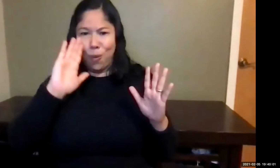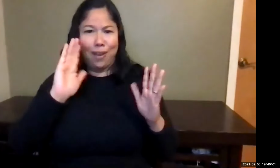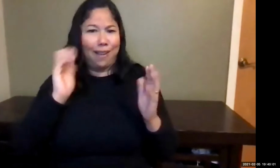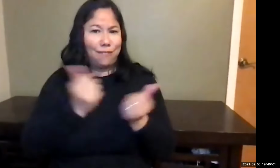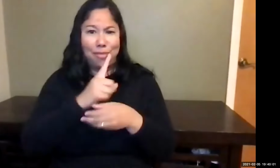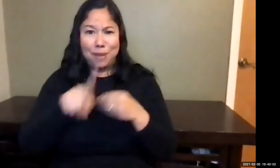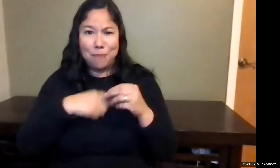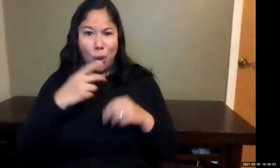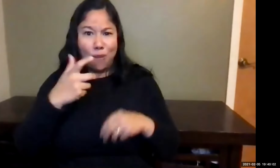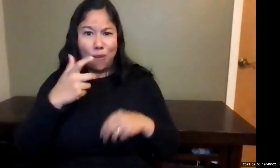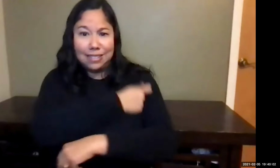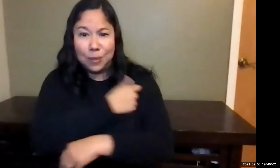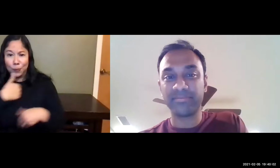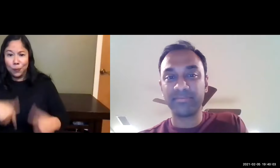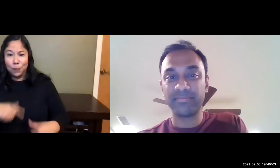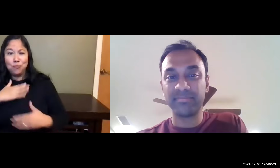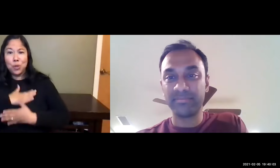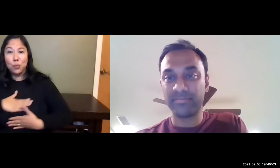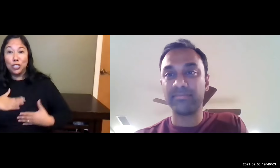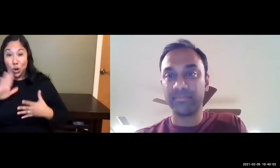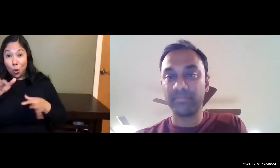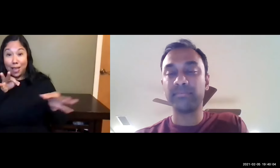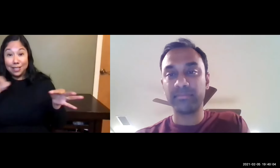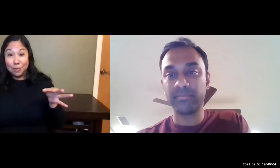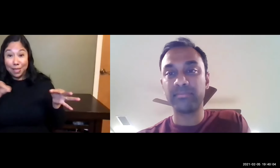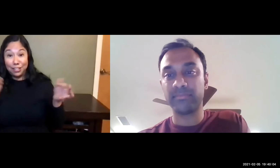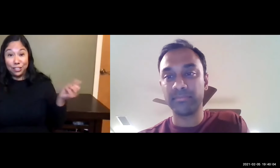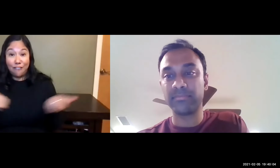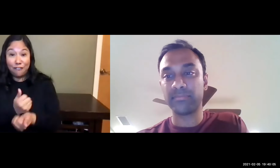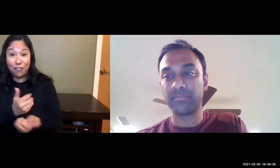Really appreciate your explanations of everything too.